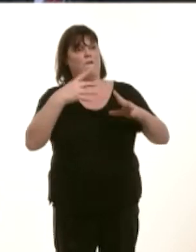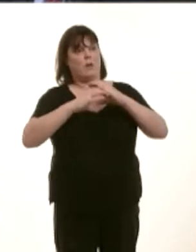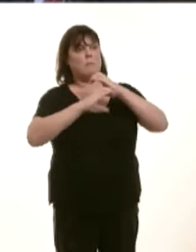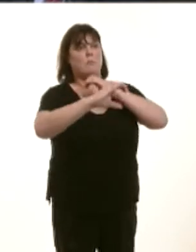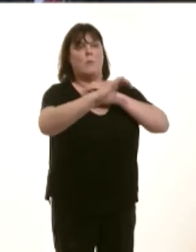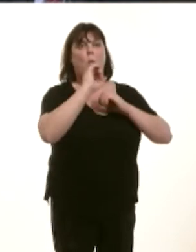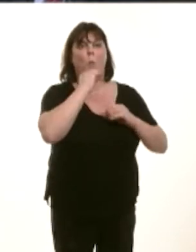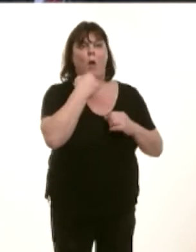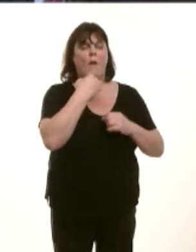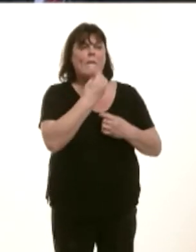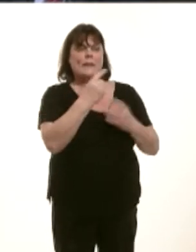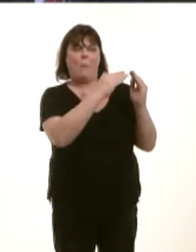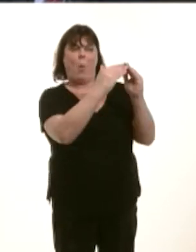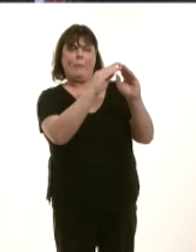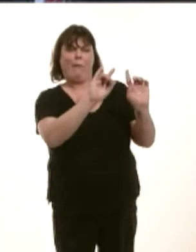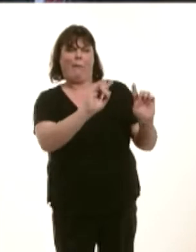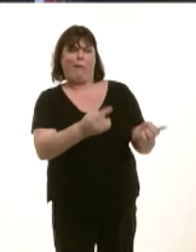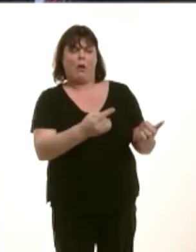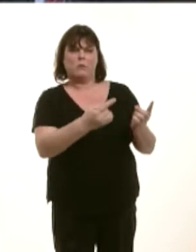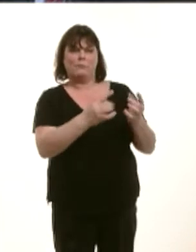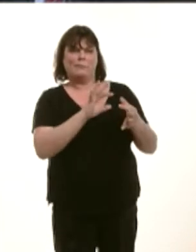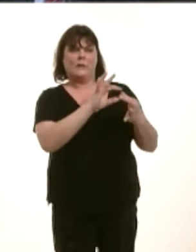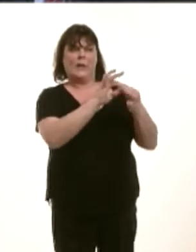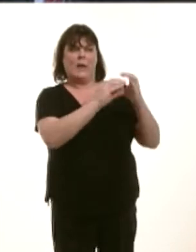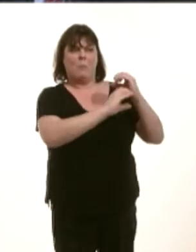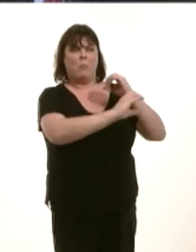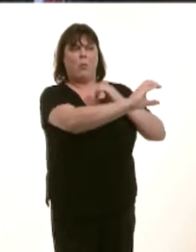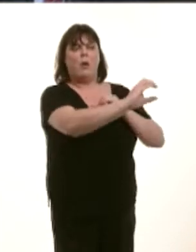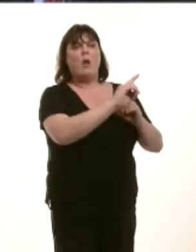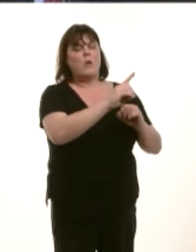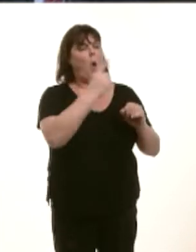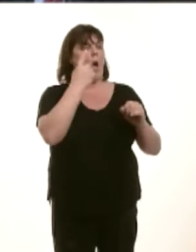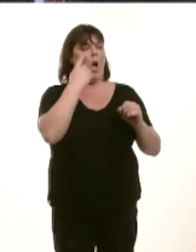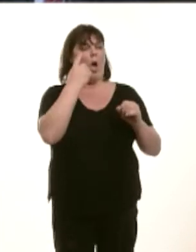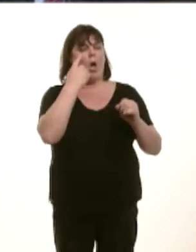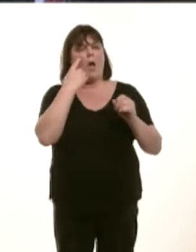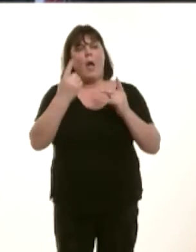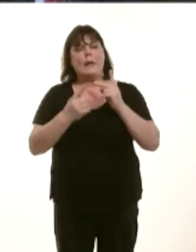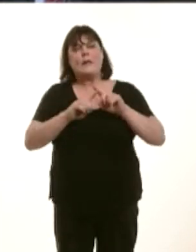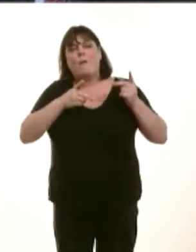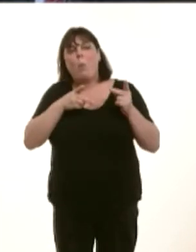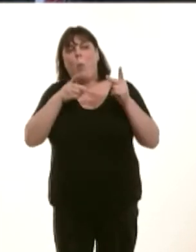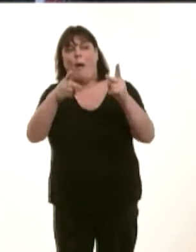for them may lie elsewhere, other than through conventional line-provided broadband. But